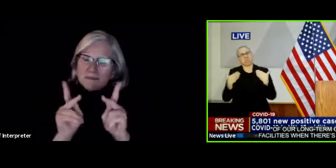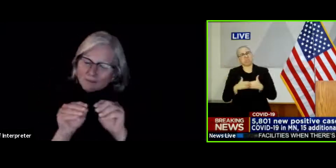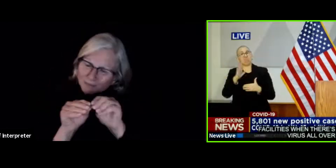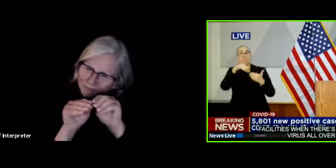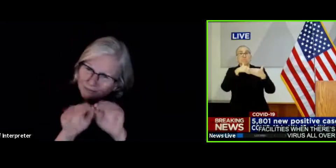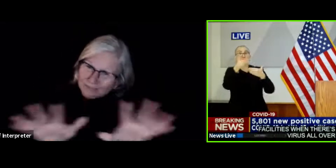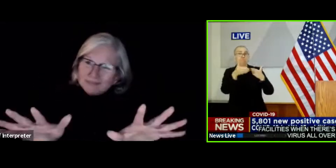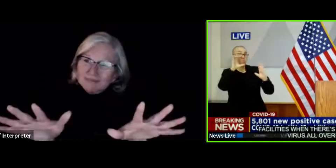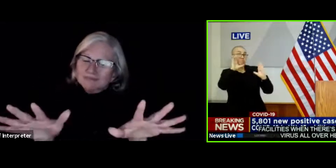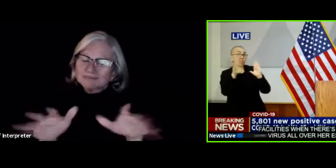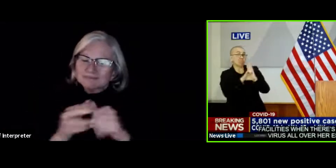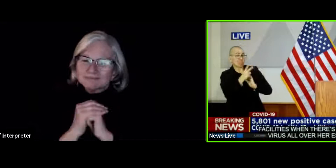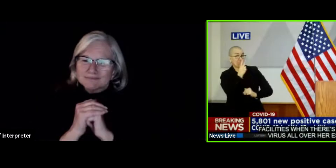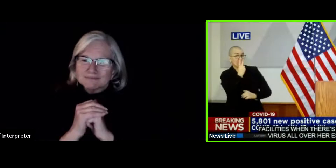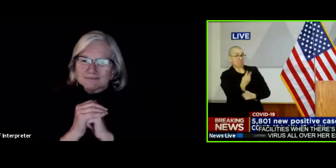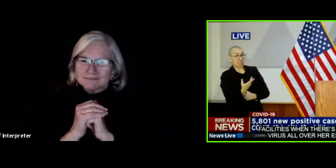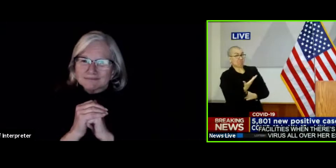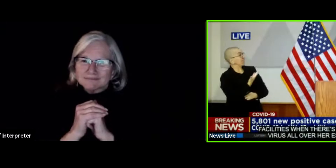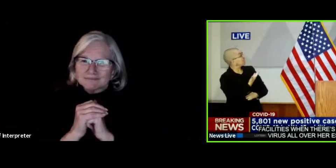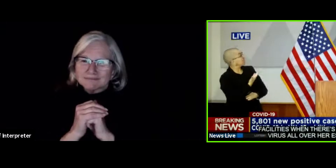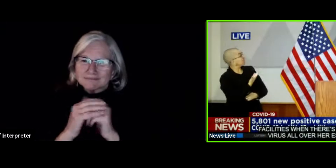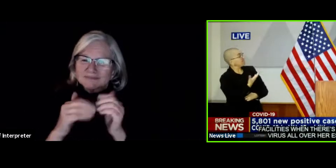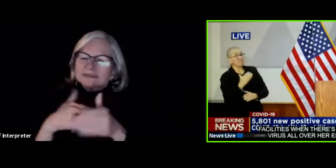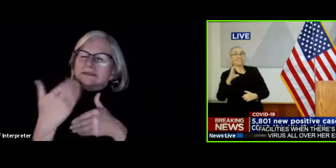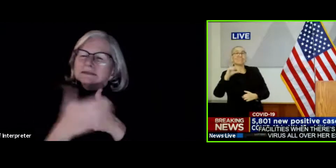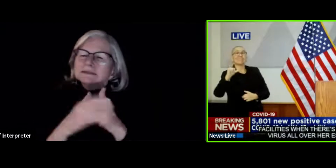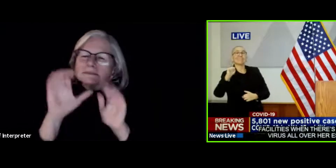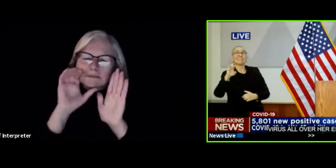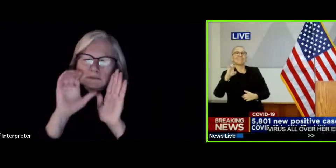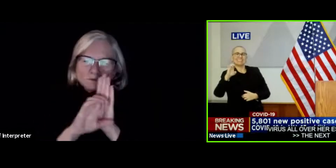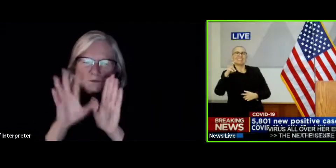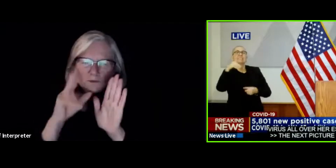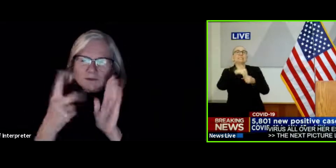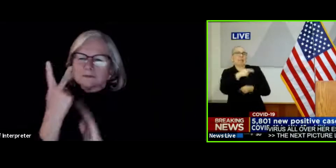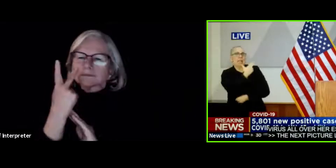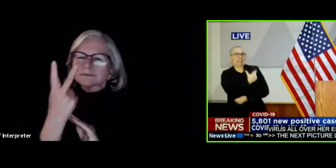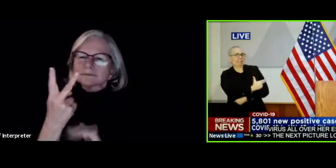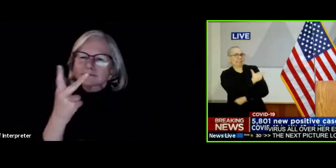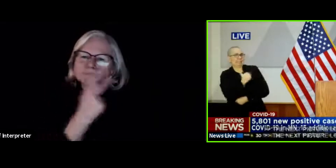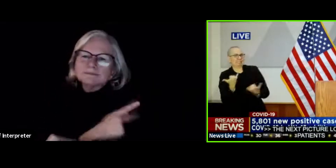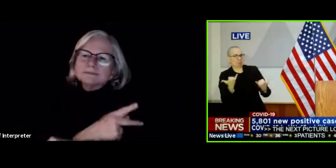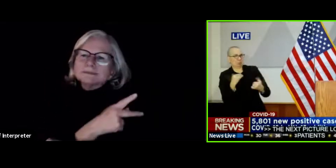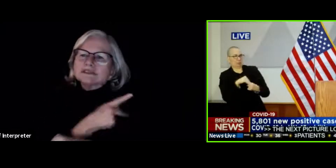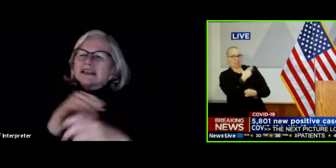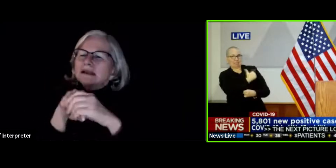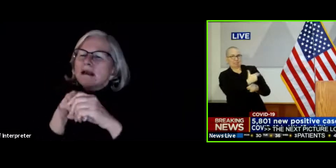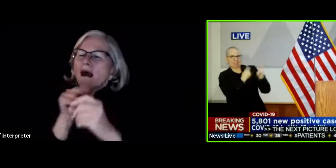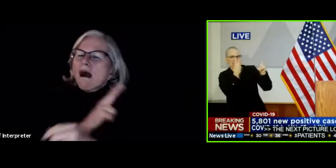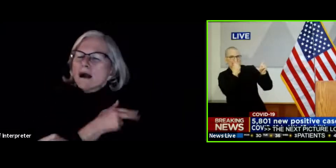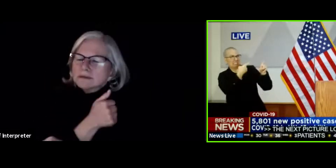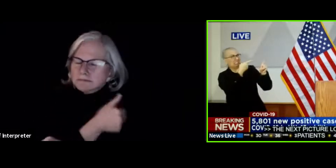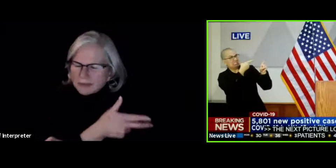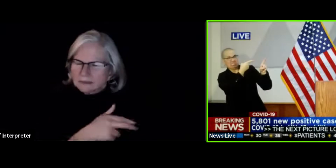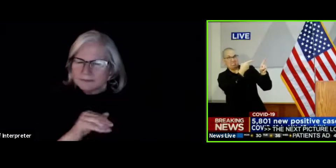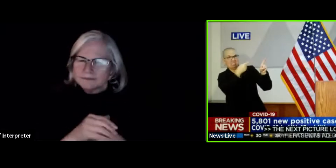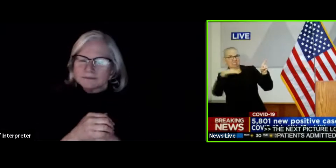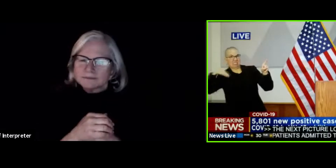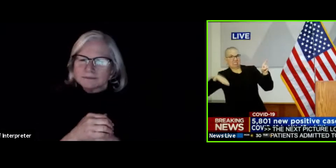ADMITTED TO THE HOSPITAL AND WHAT YOU SEE HERE IS ALSO A HOSPITALIZATION RATES. THIS SHATTER IS TRACKING NEW